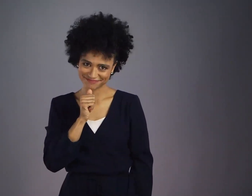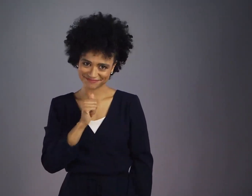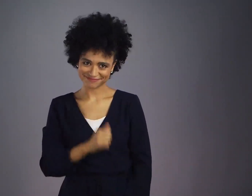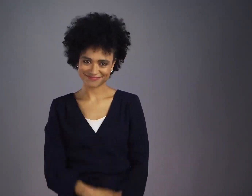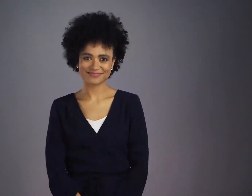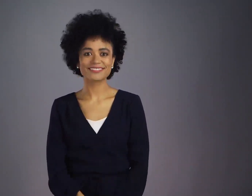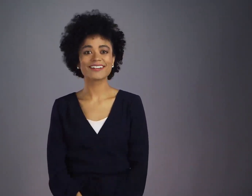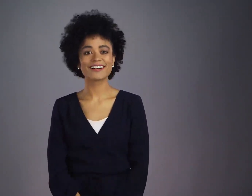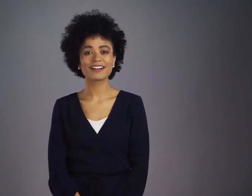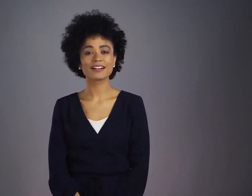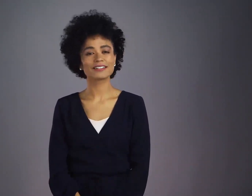Be patient.